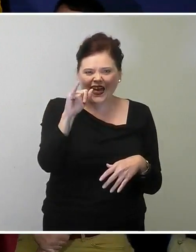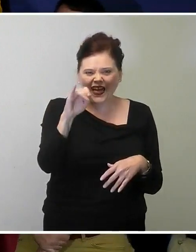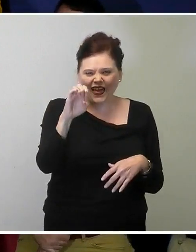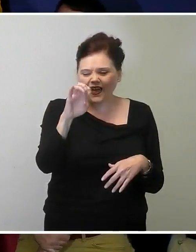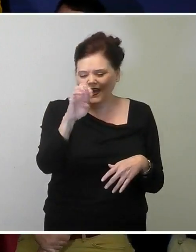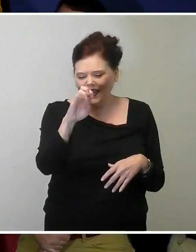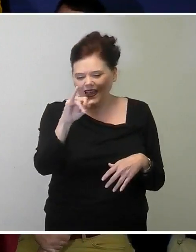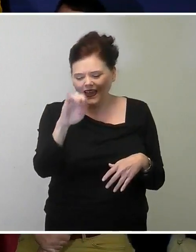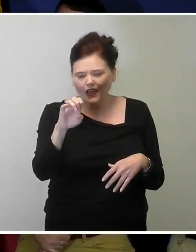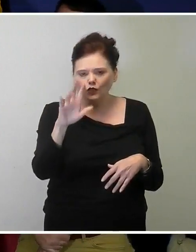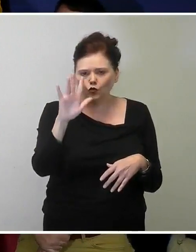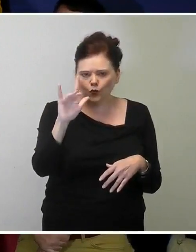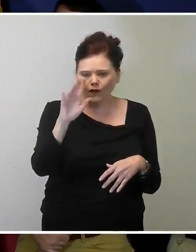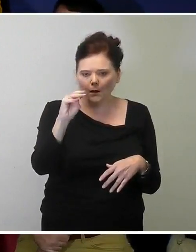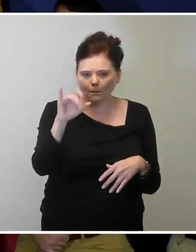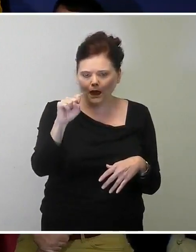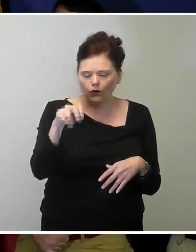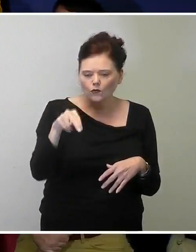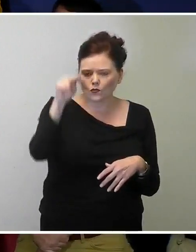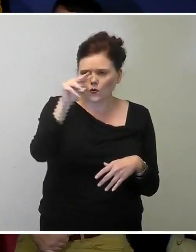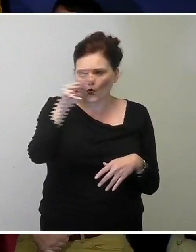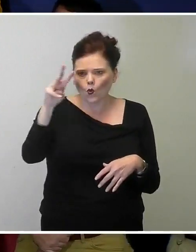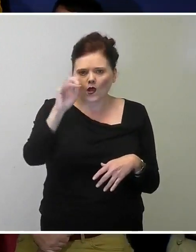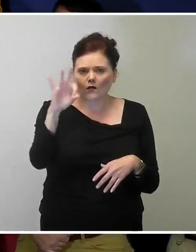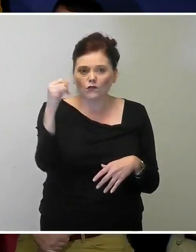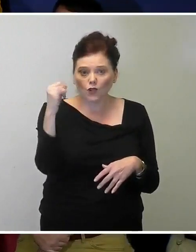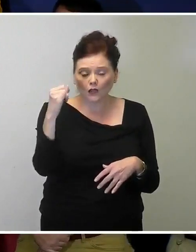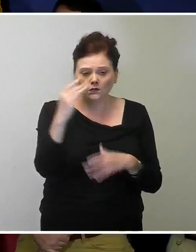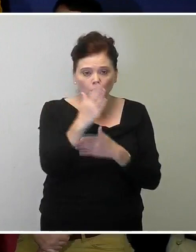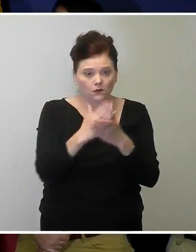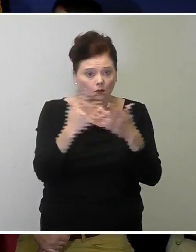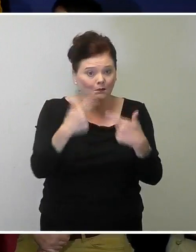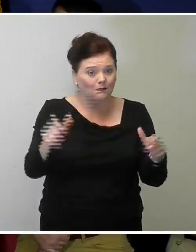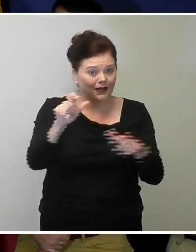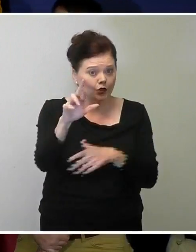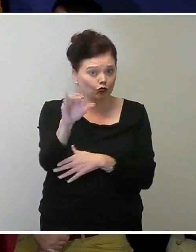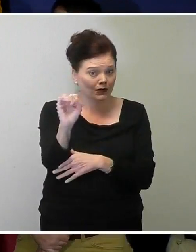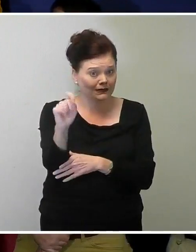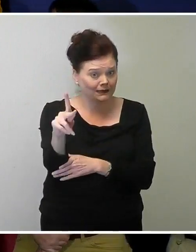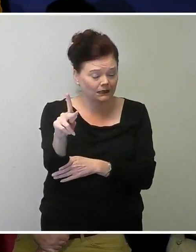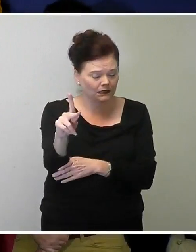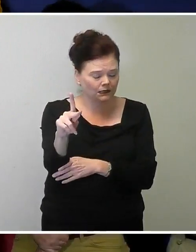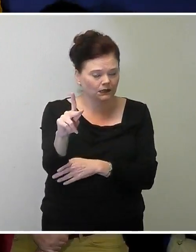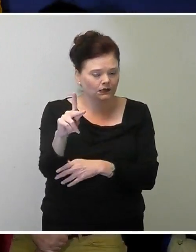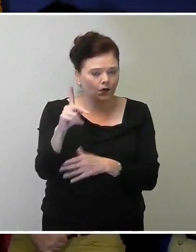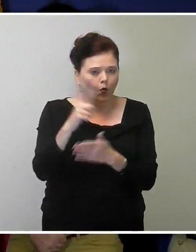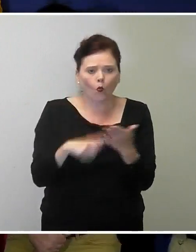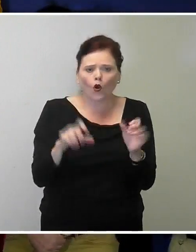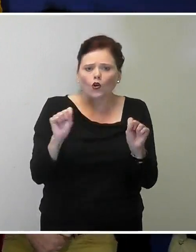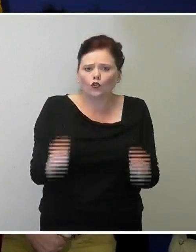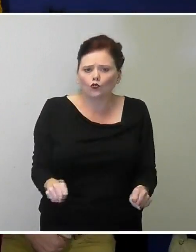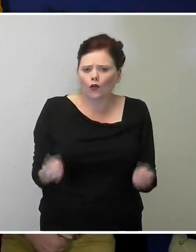IS -- BIG STORM. SO EYE OF THE STORM IS 20 TO 25 MILES NORTHWEST OF JACKSON,